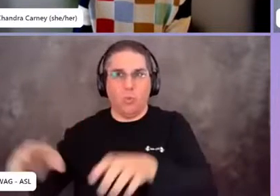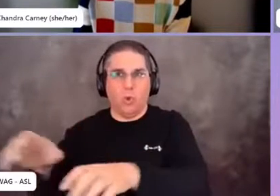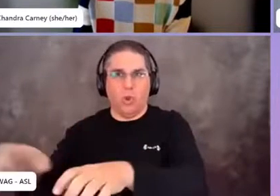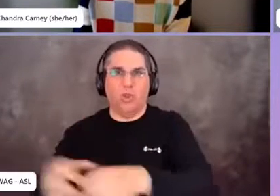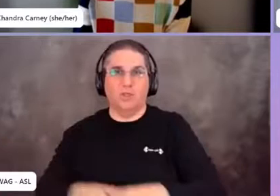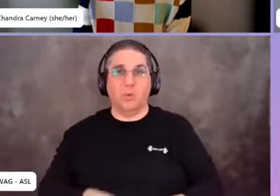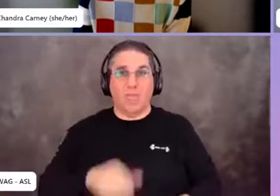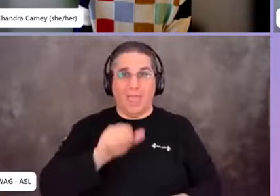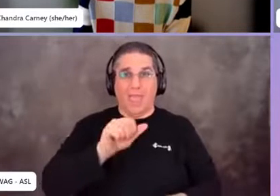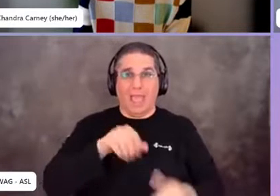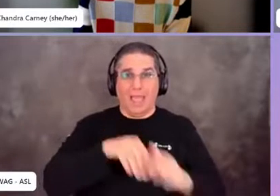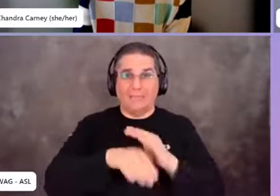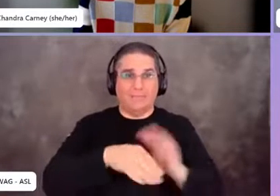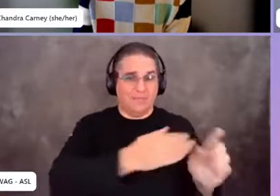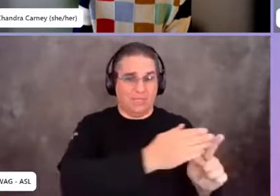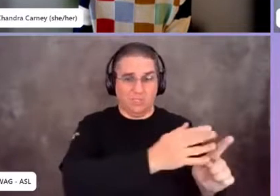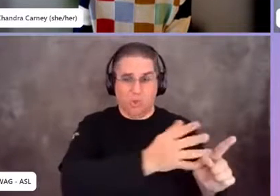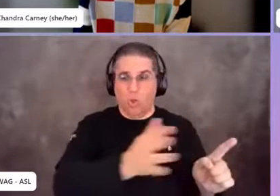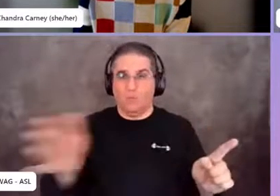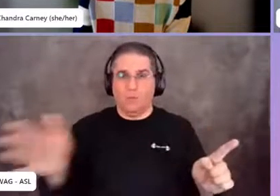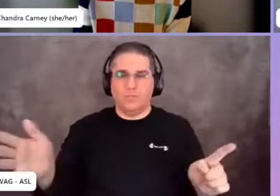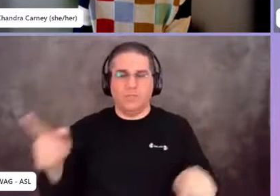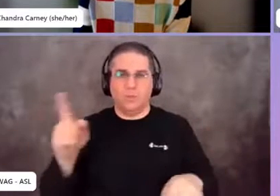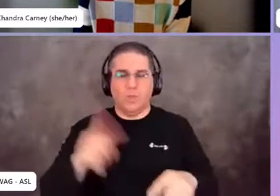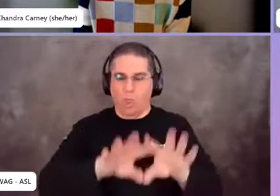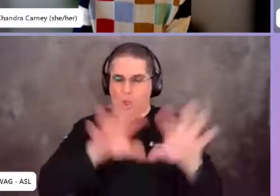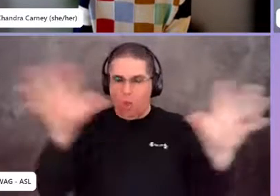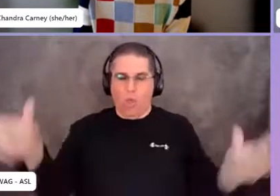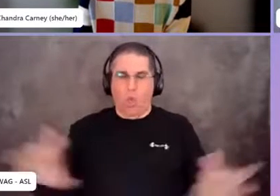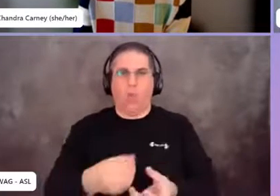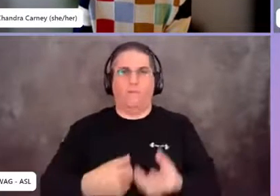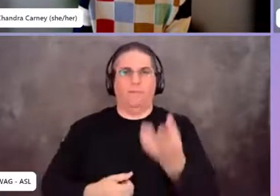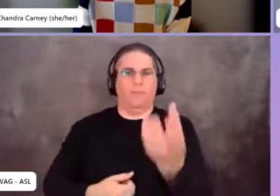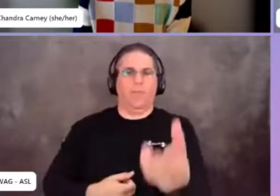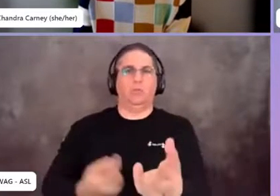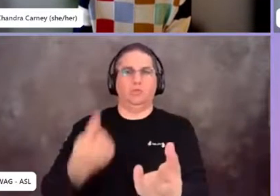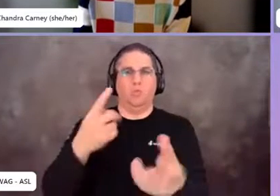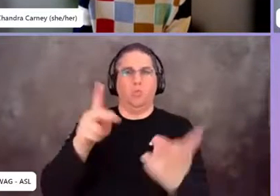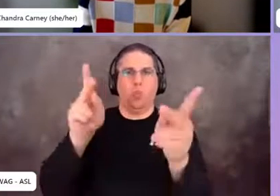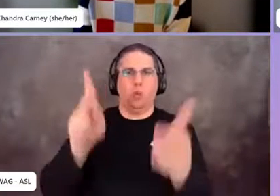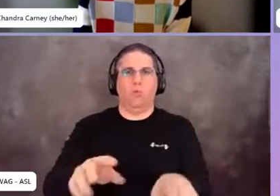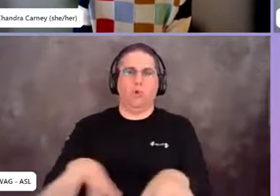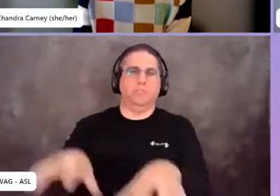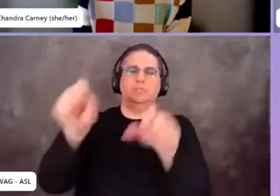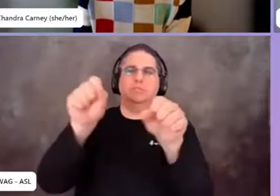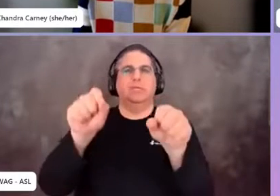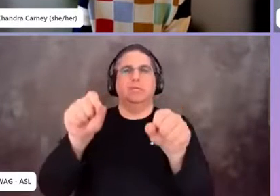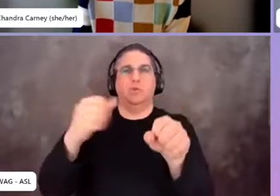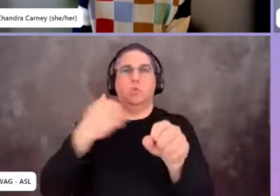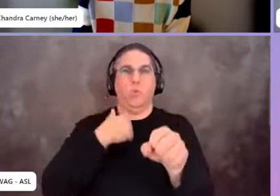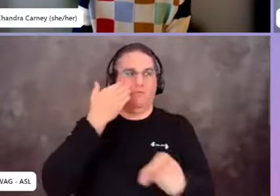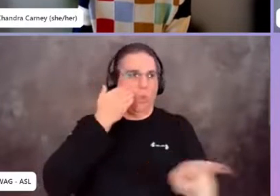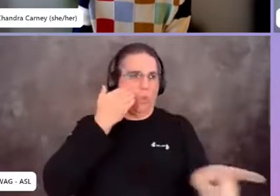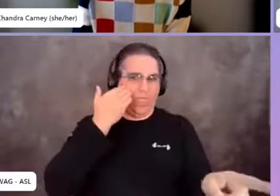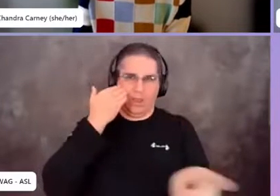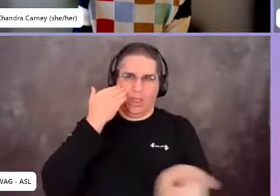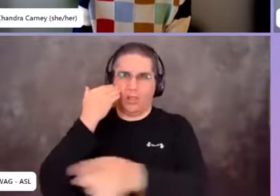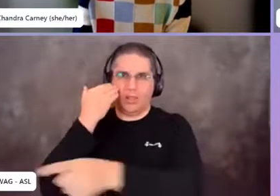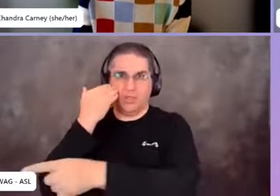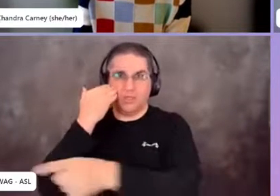in it, and then you have the actual implementation and assisting the teams and doing the accessibility work. If you look at accessibility that